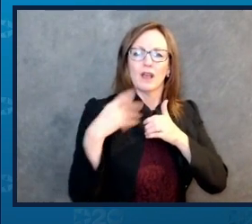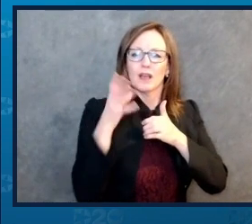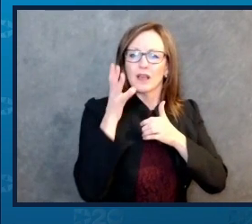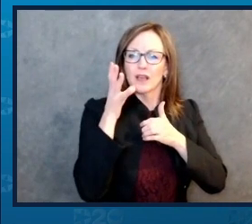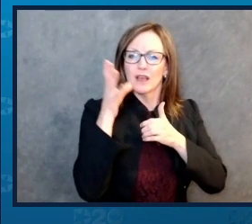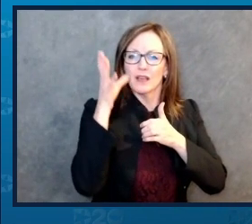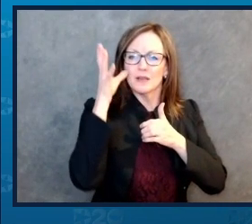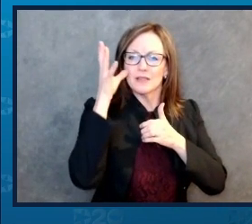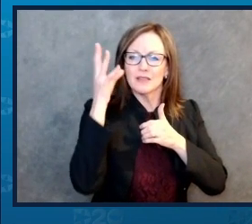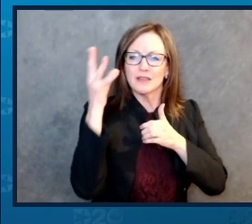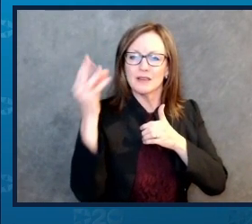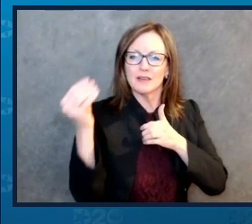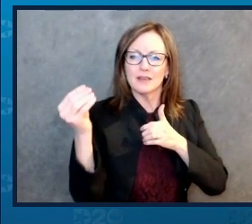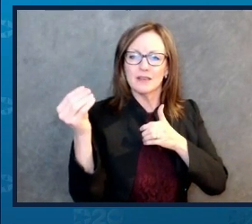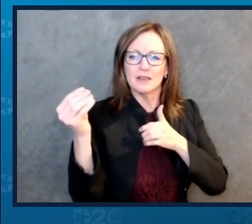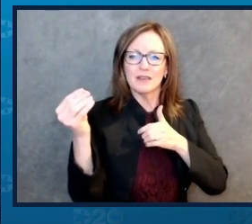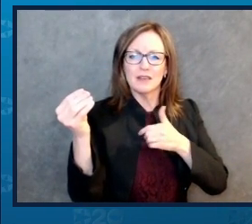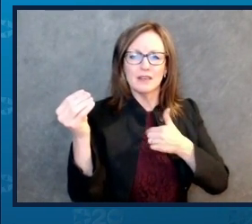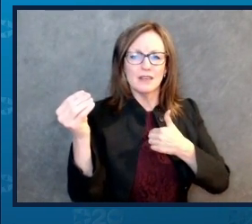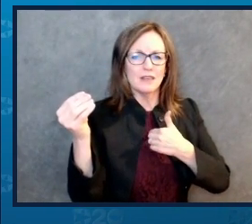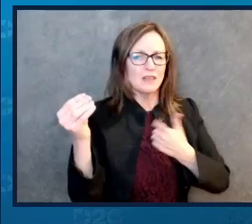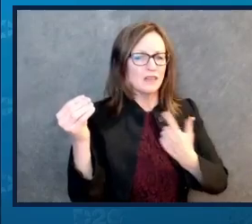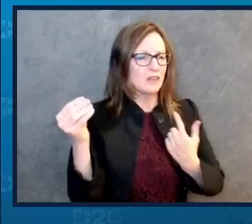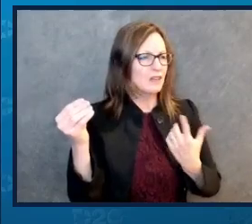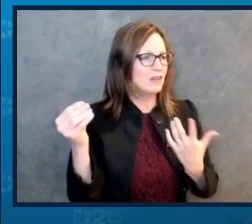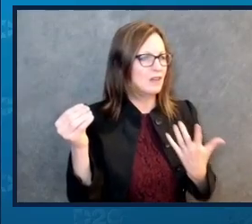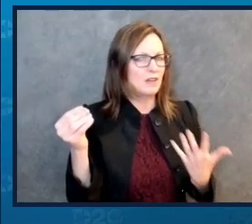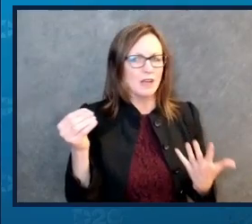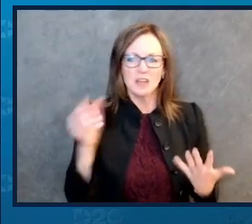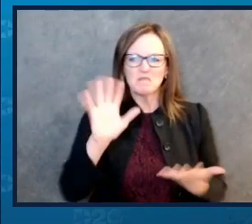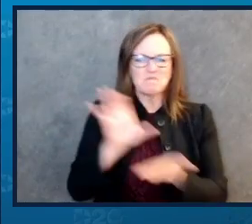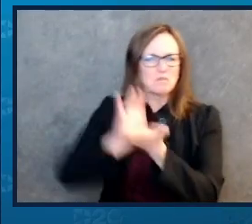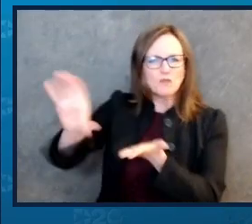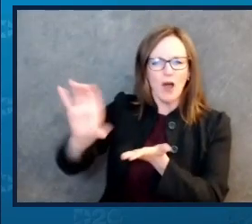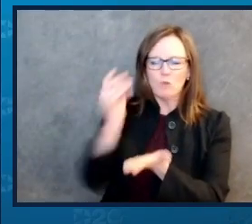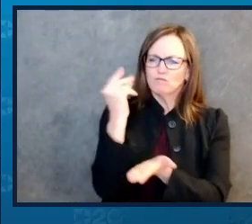OUT, DAY ONE. SEPARATED THOUSANDS OF